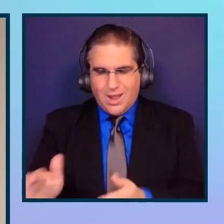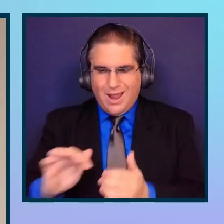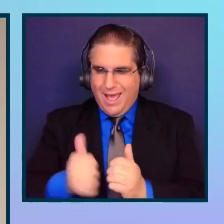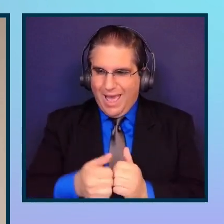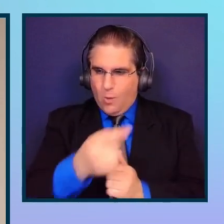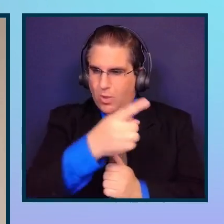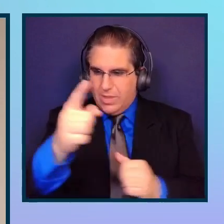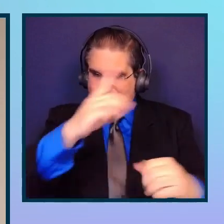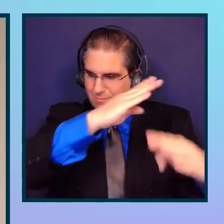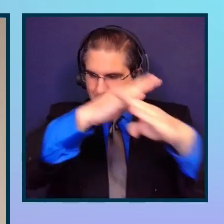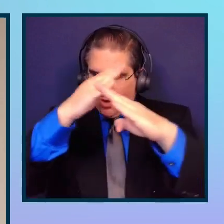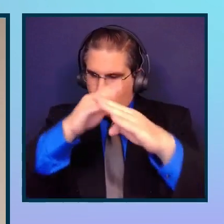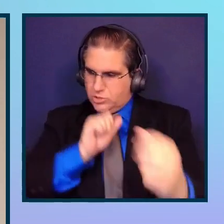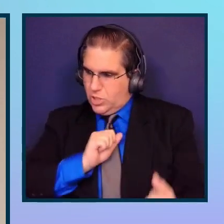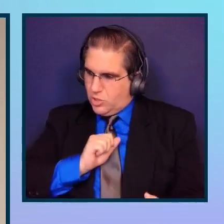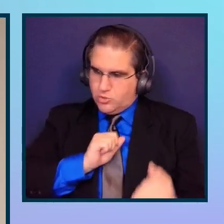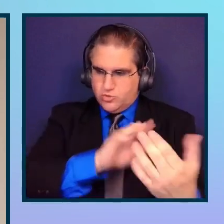meaningfully together?